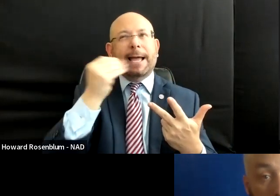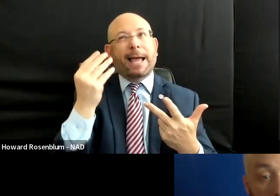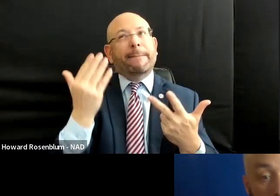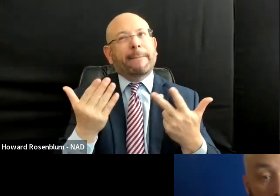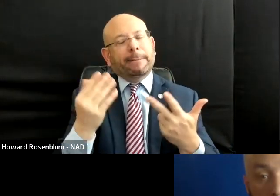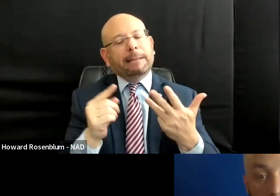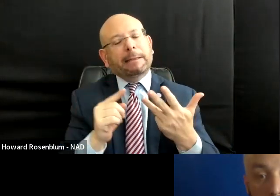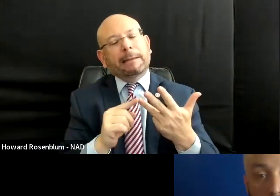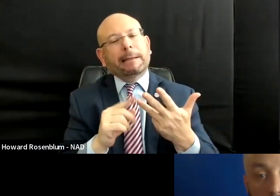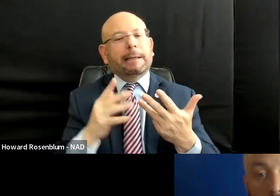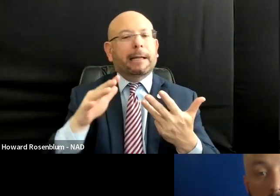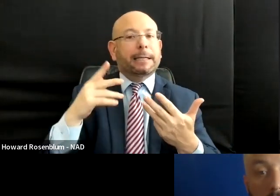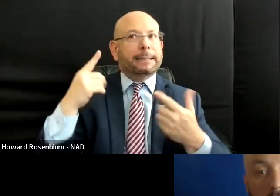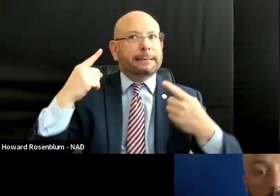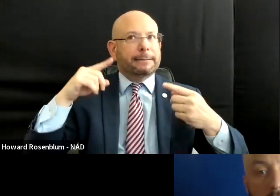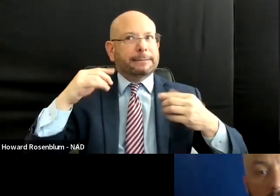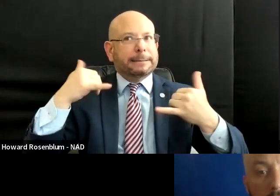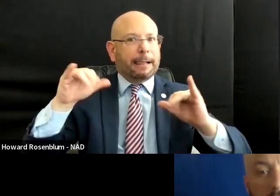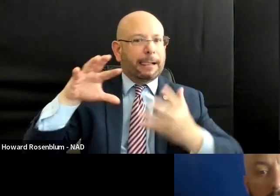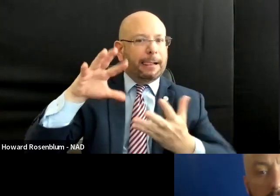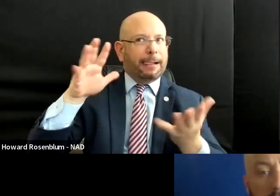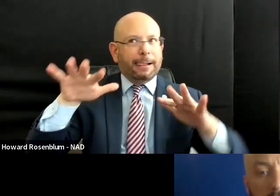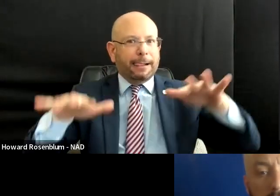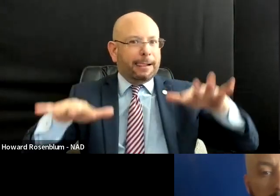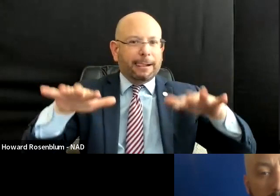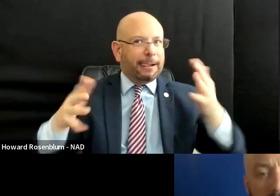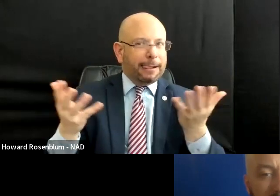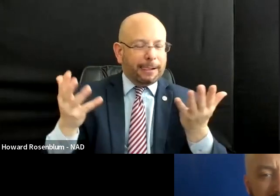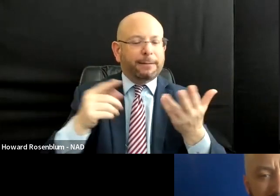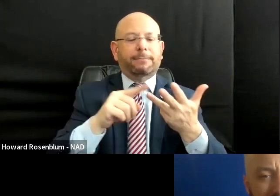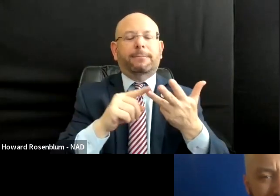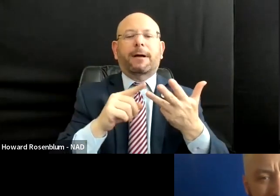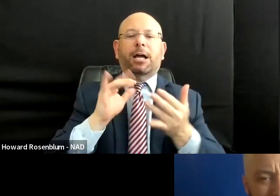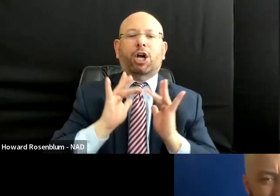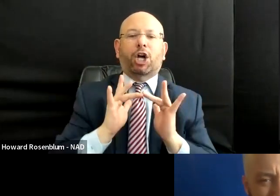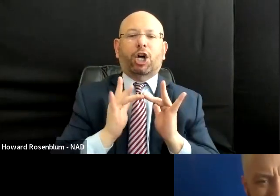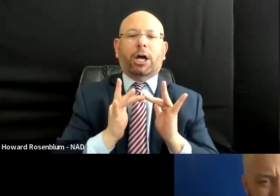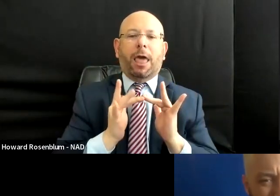commission,